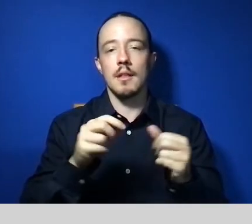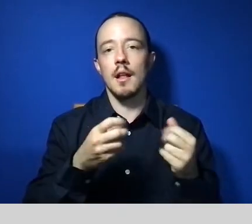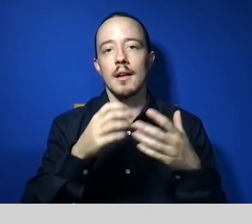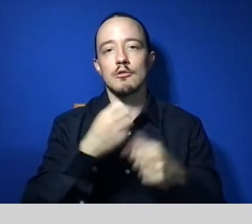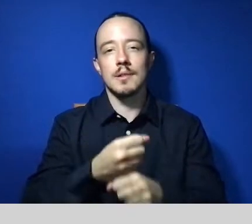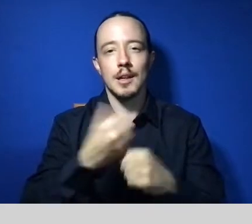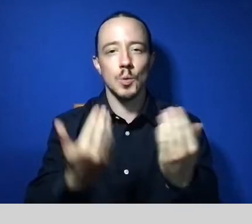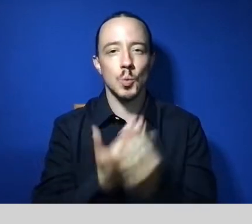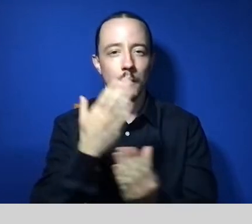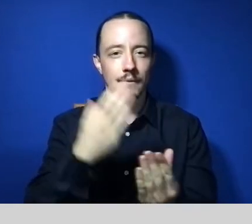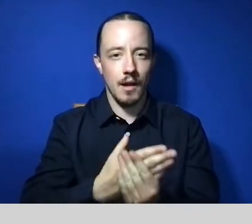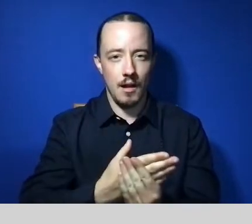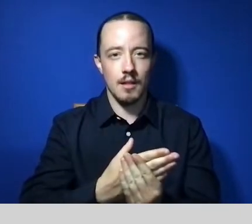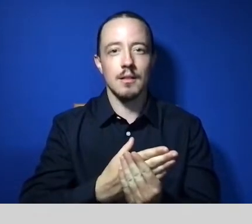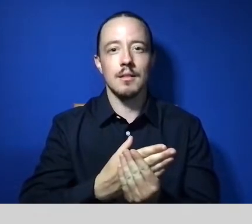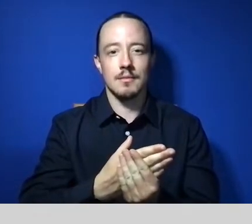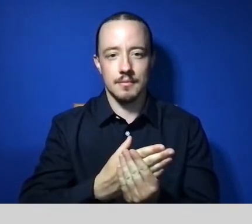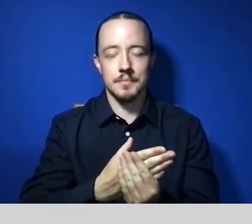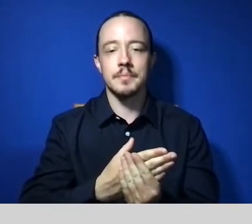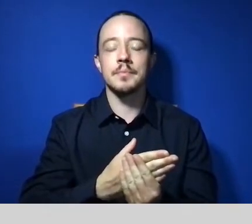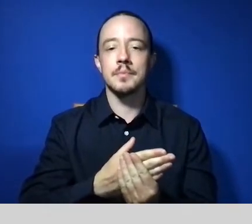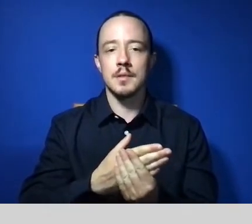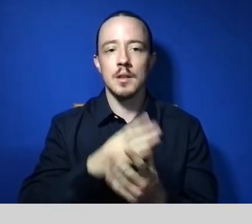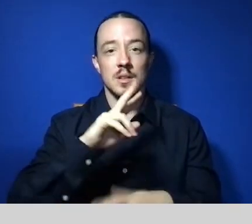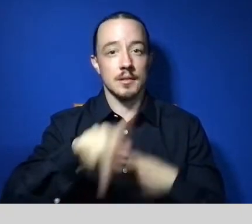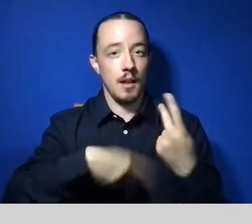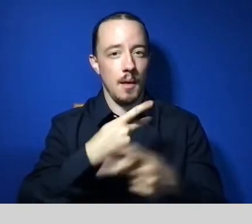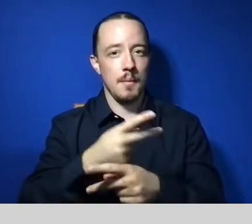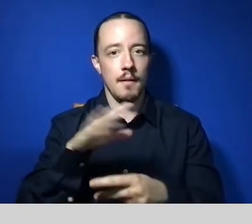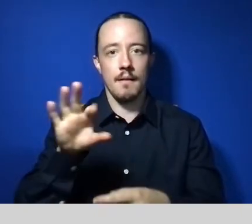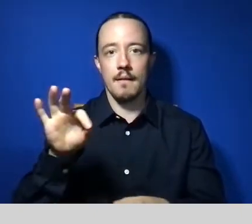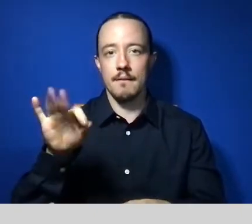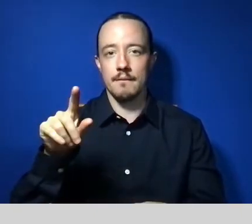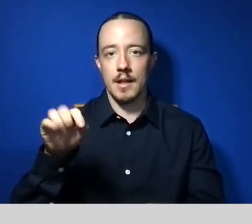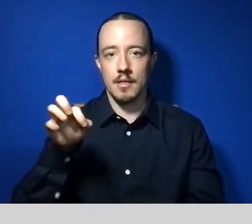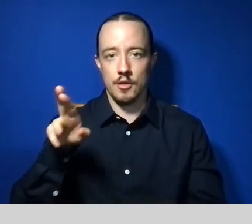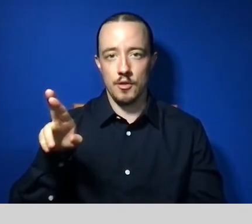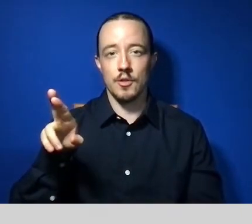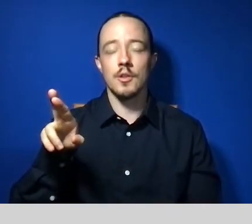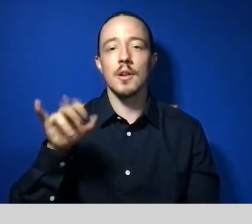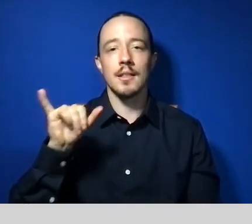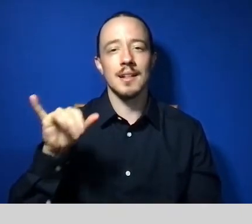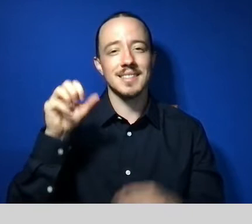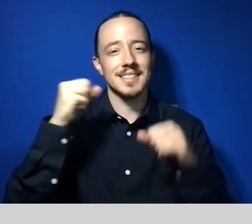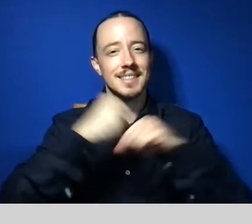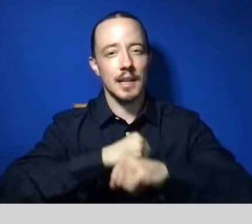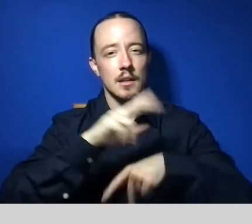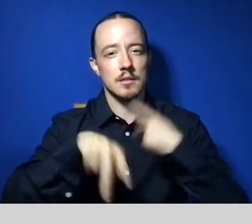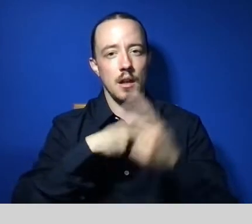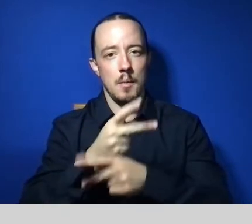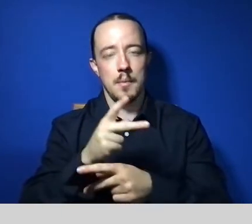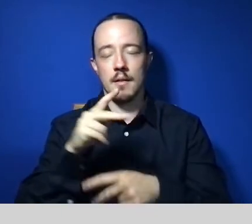And the file of that, I output is a feather file. It's a data frame that is output to